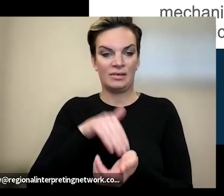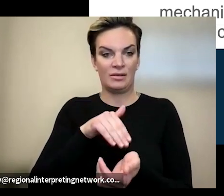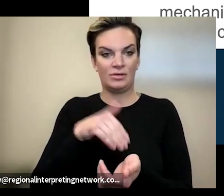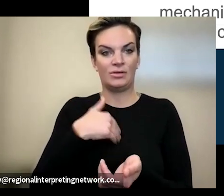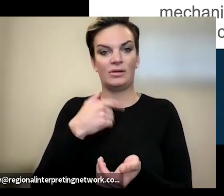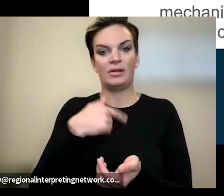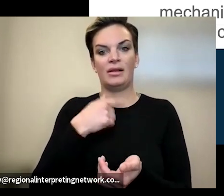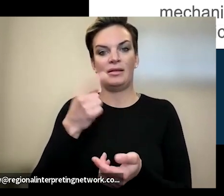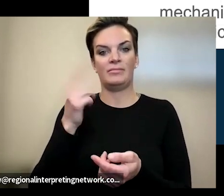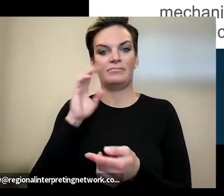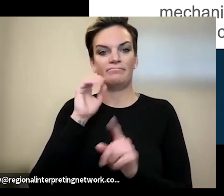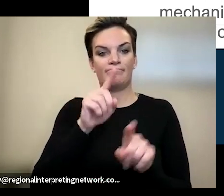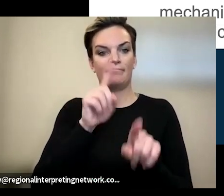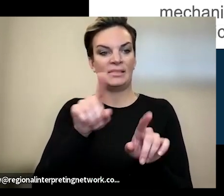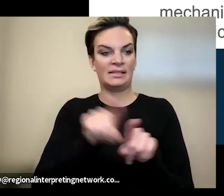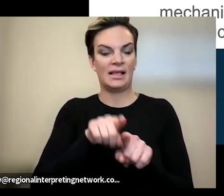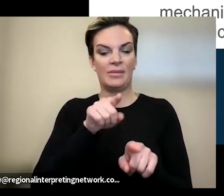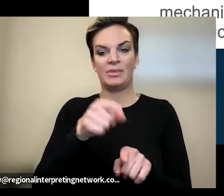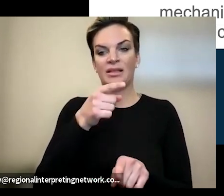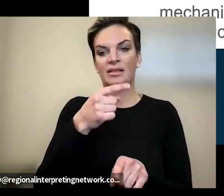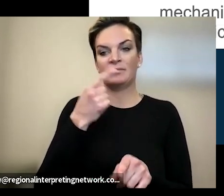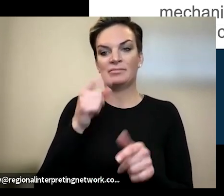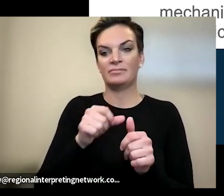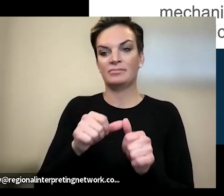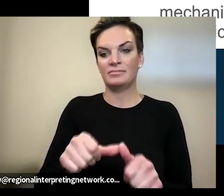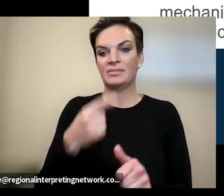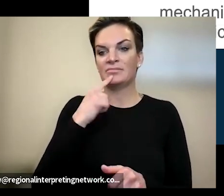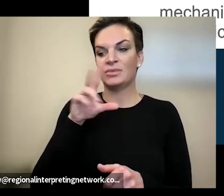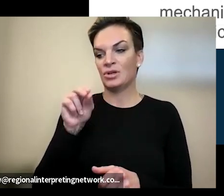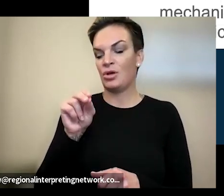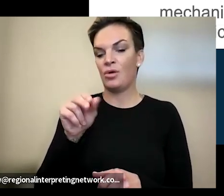and he just categorically denied you know the potential link between ASD and psoriatic disease.